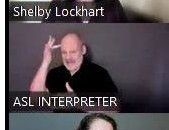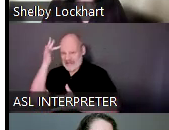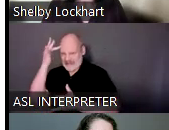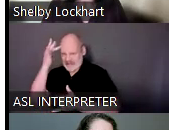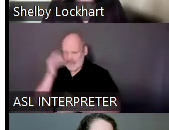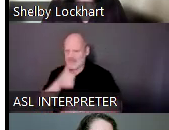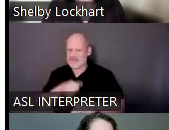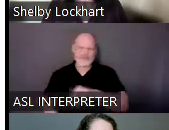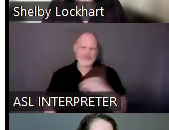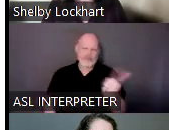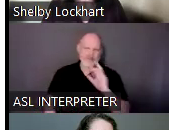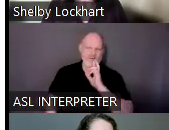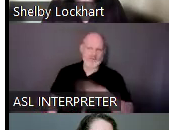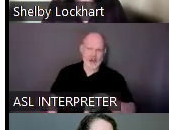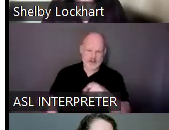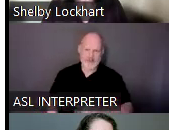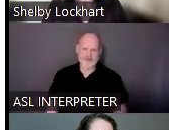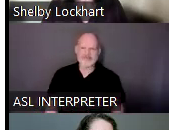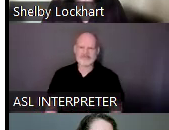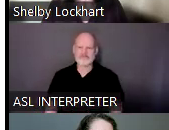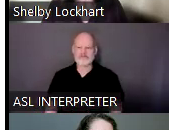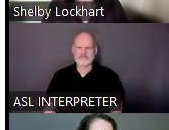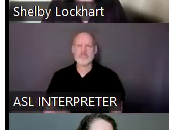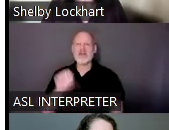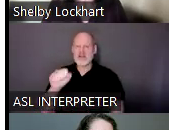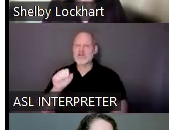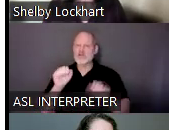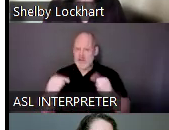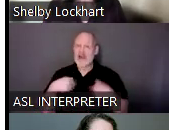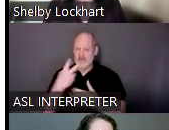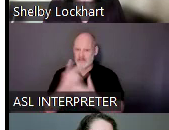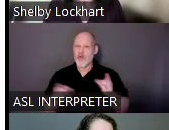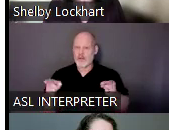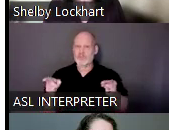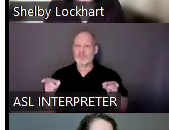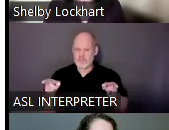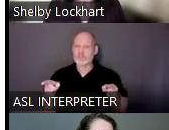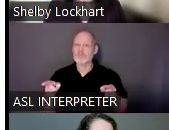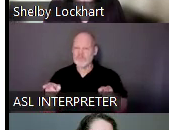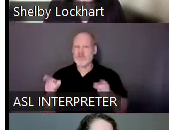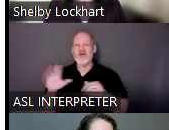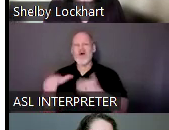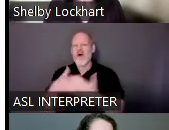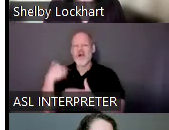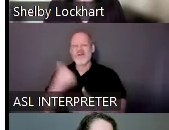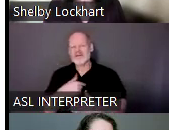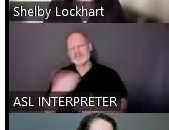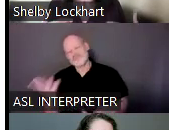I think I think there's room for both. I think we all need to be flexible. It's 2024 and we